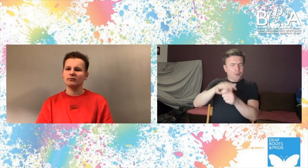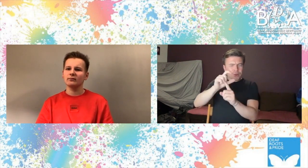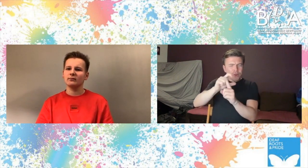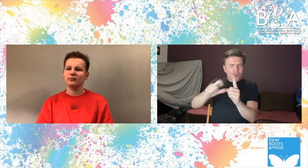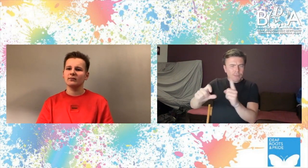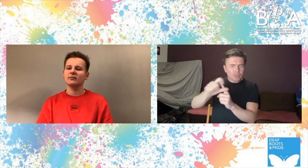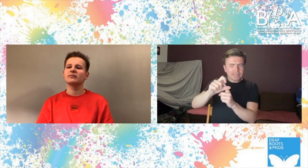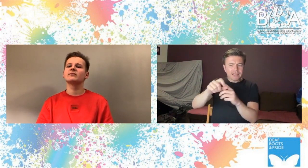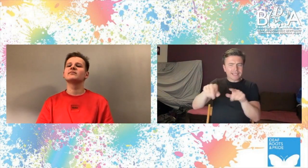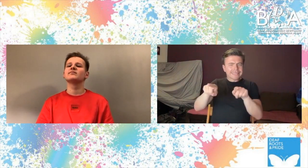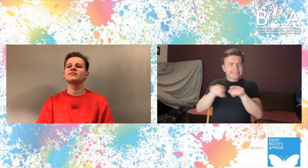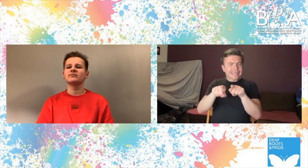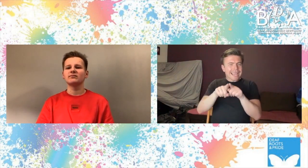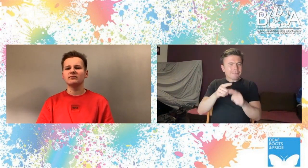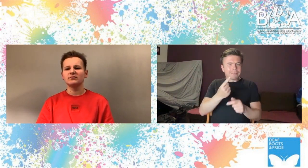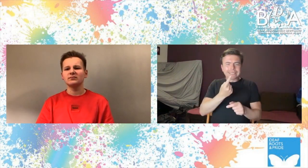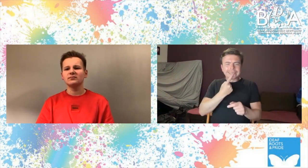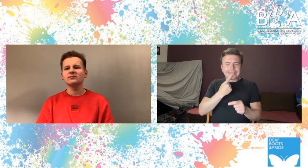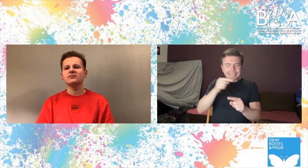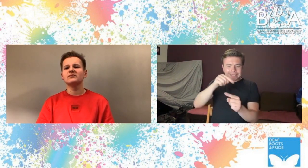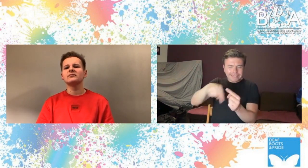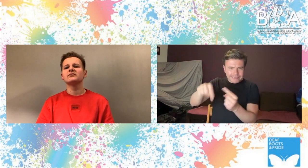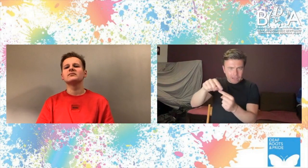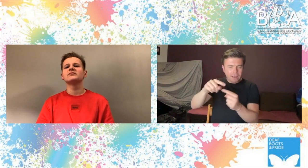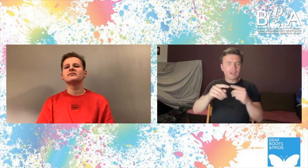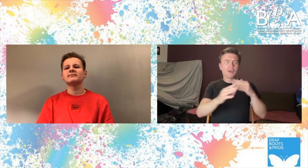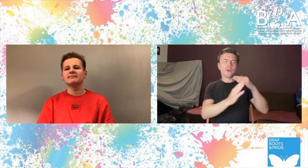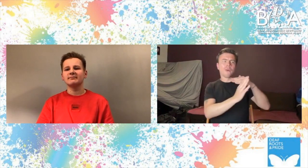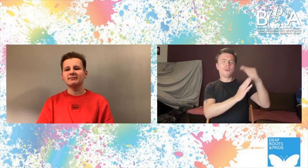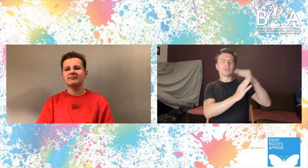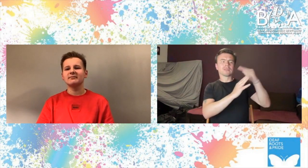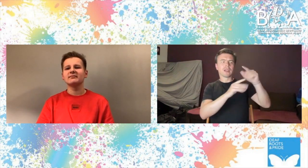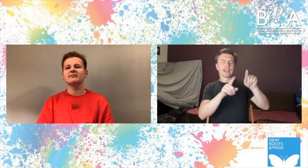communities who share their own tastes, and they develop their own particular ways